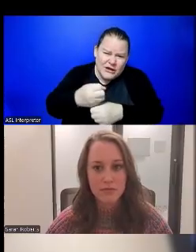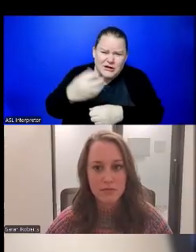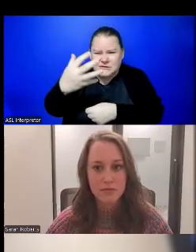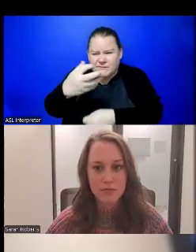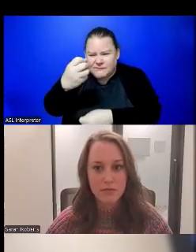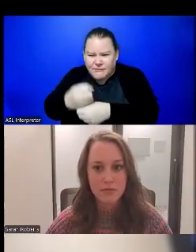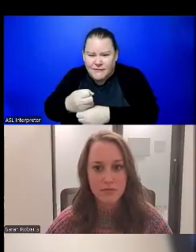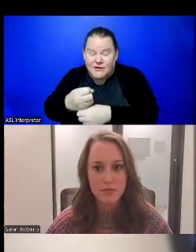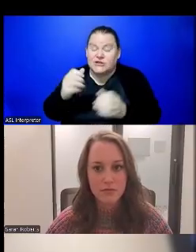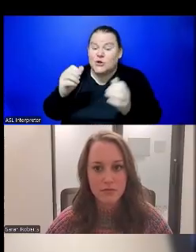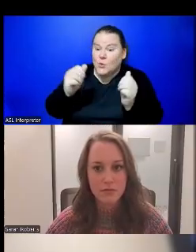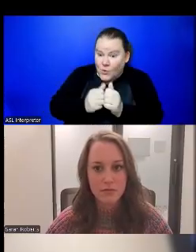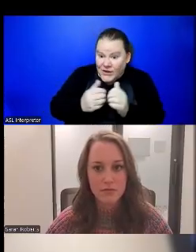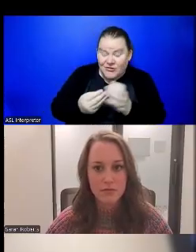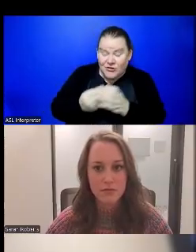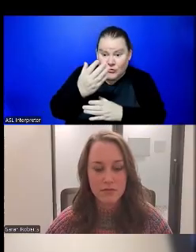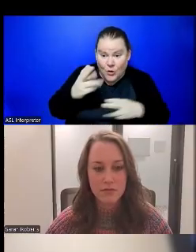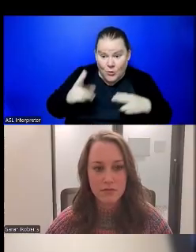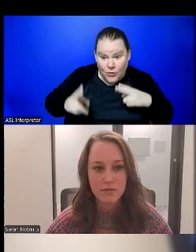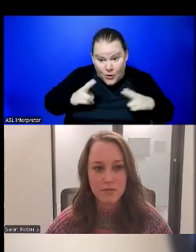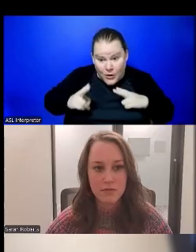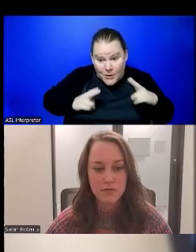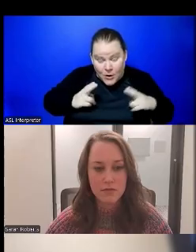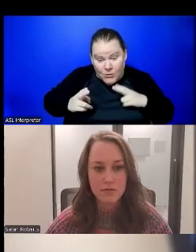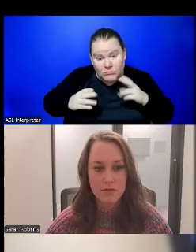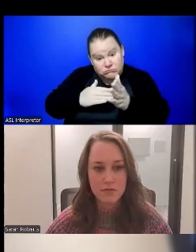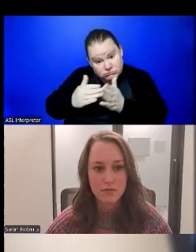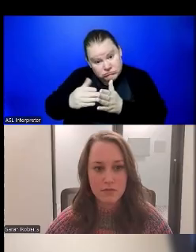growth hormone, we can often get them starting walking by about